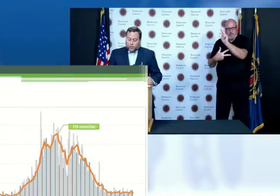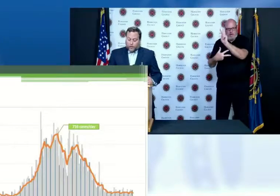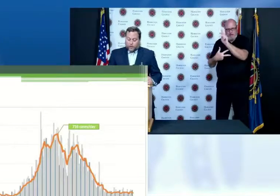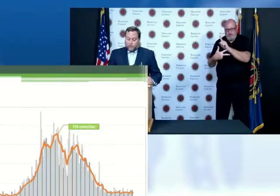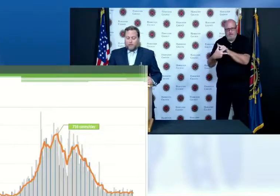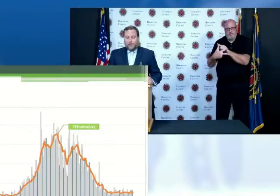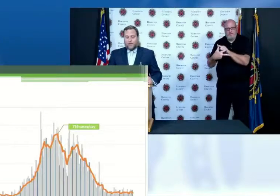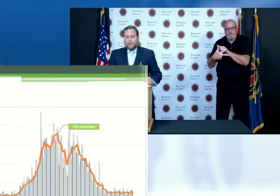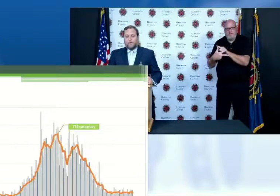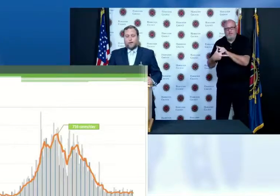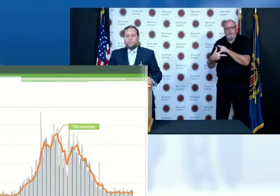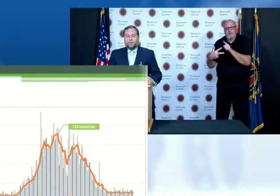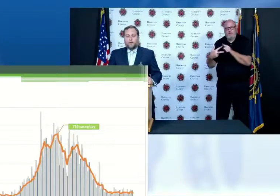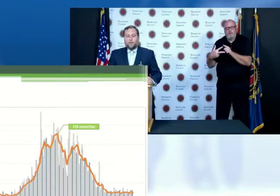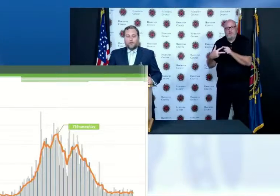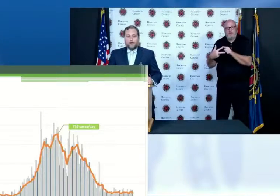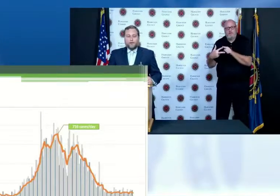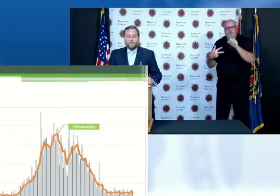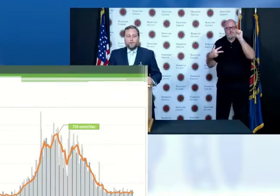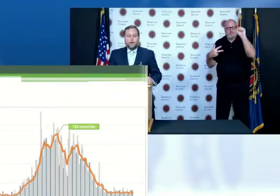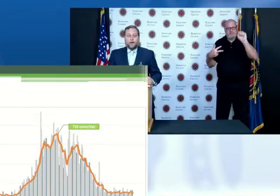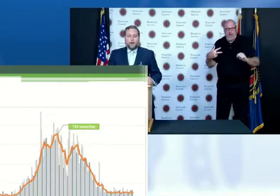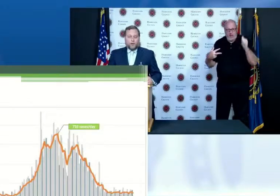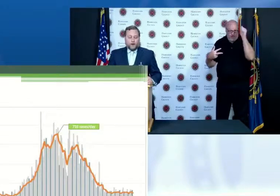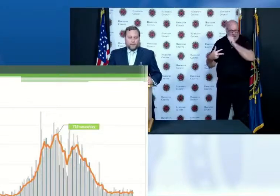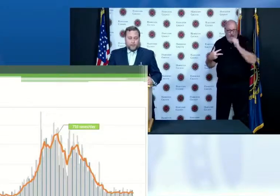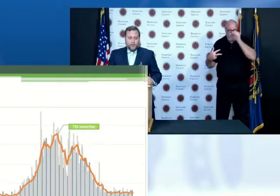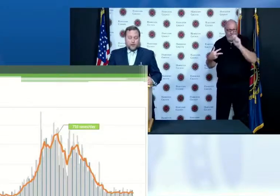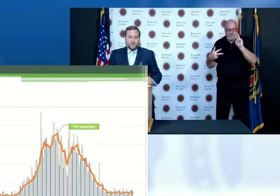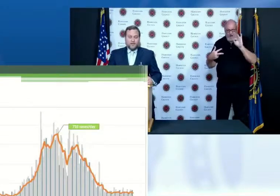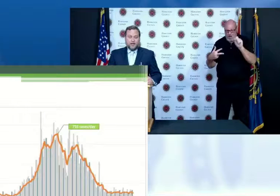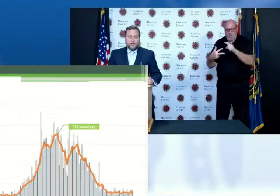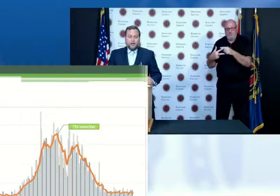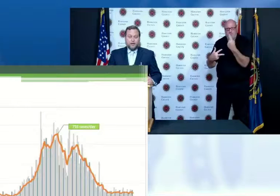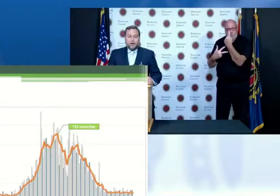we know that there are probably more variants that we are not aware of here in Hamilton County